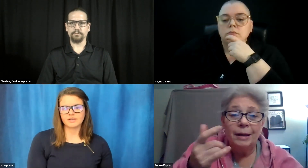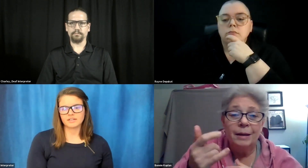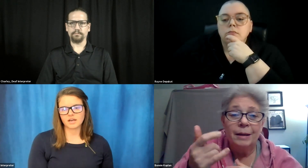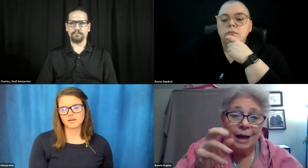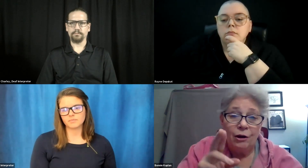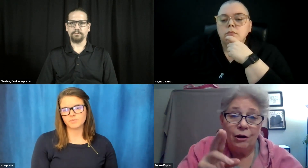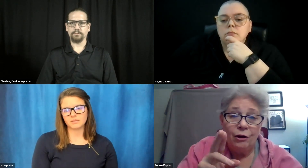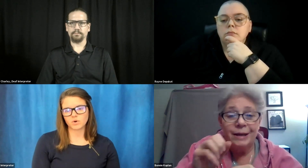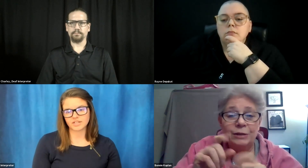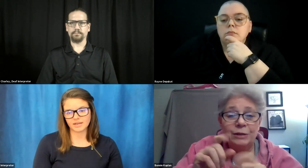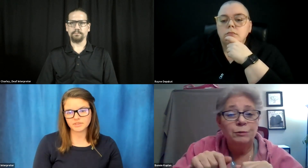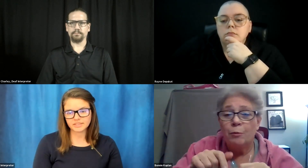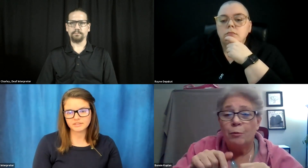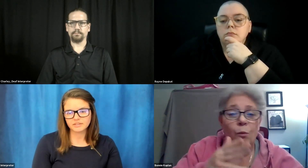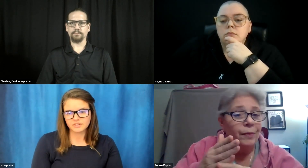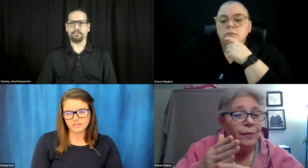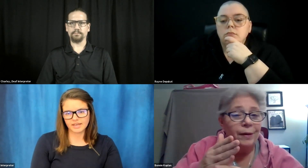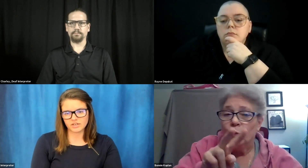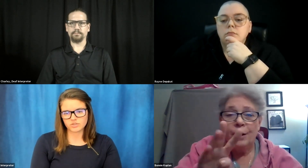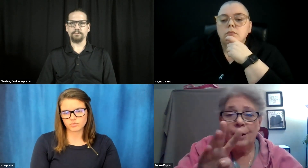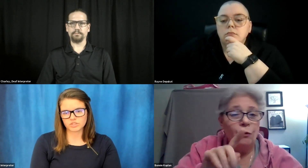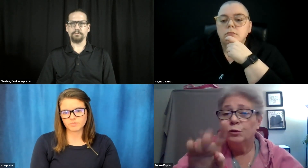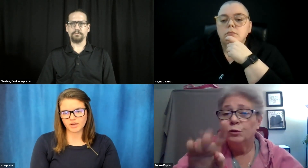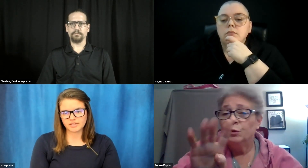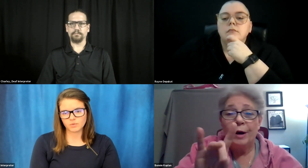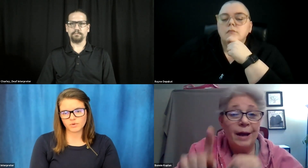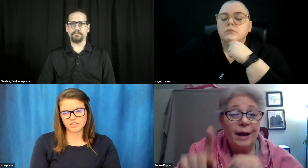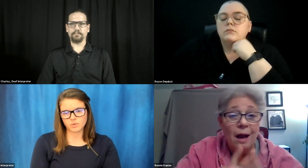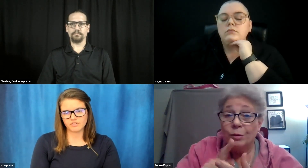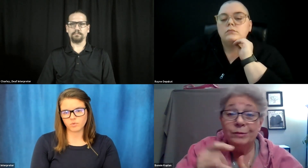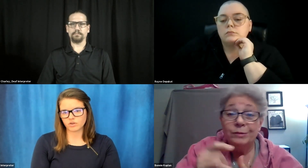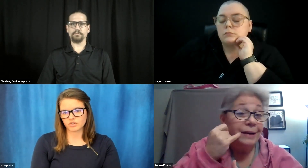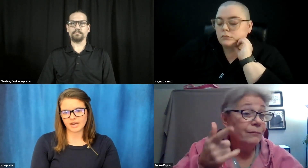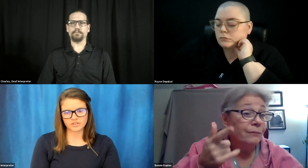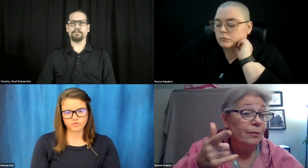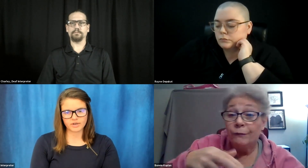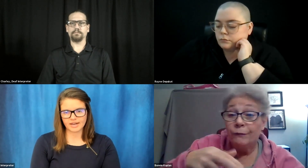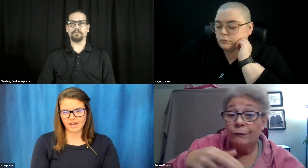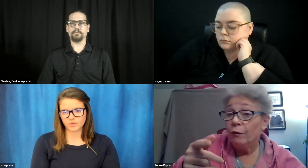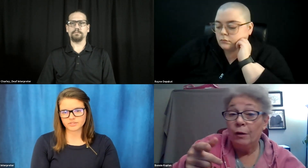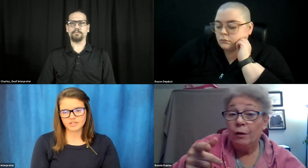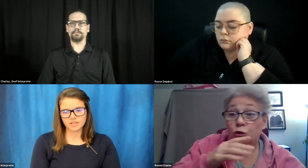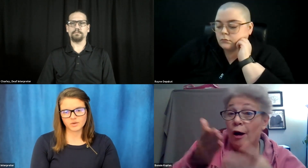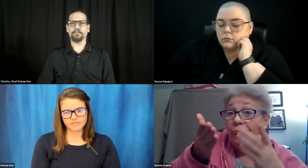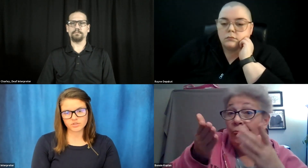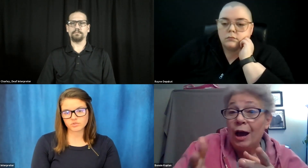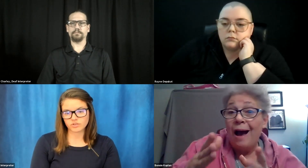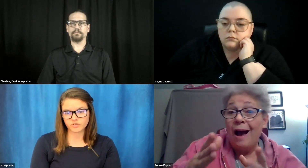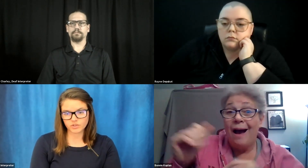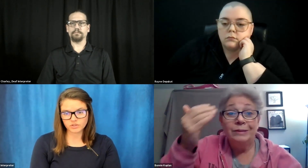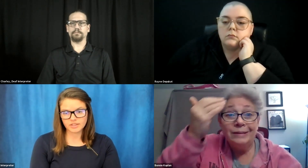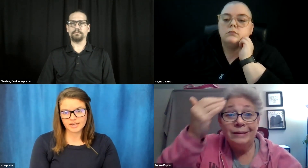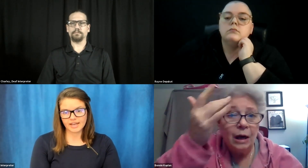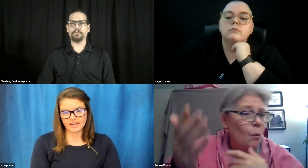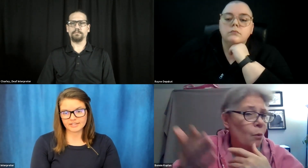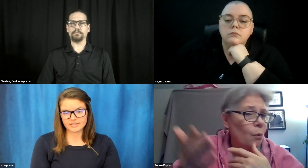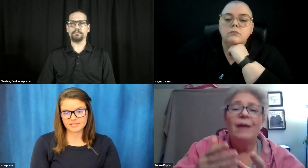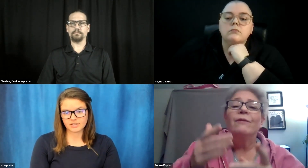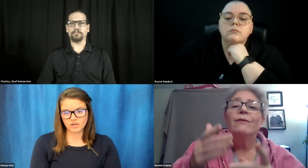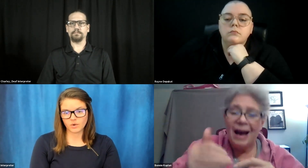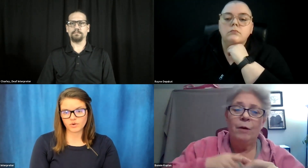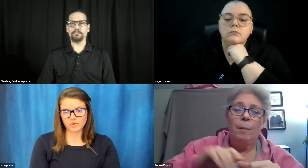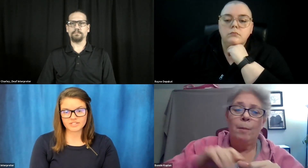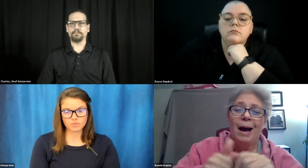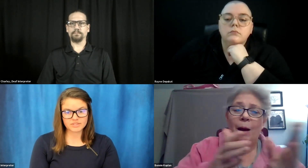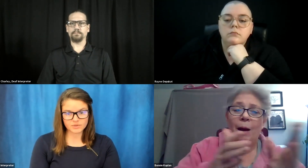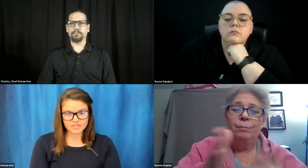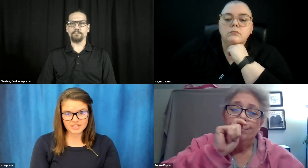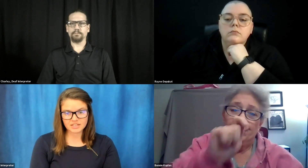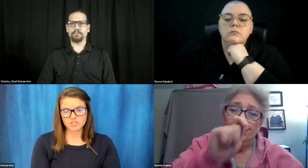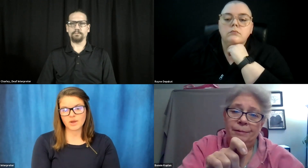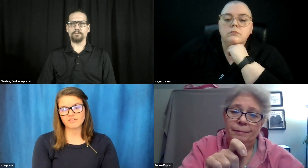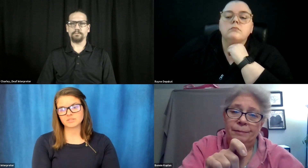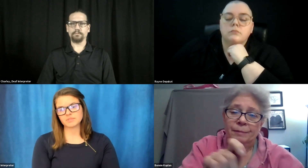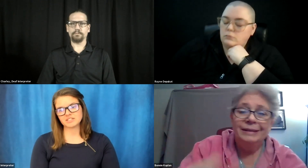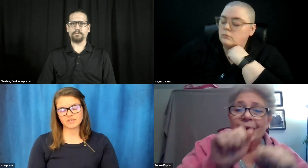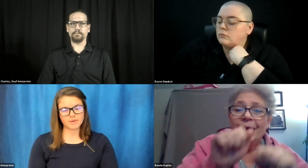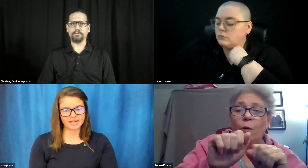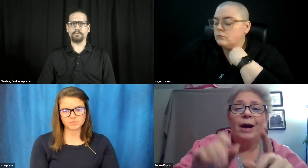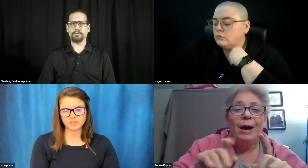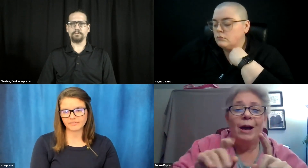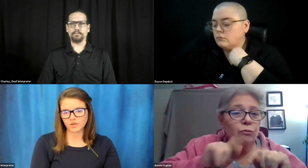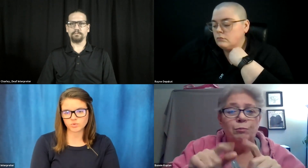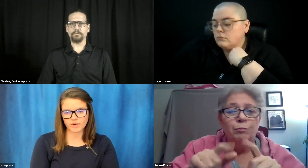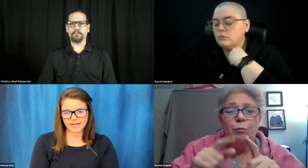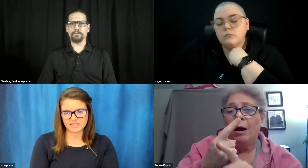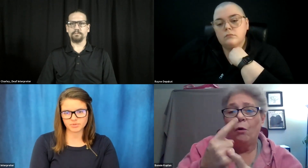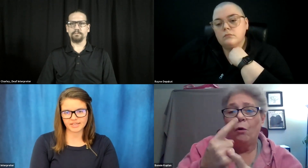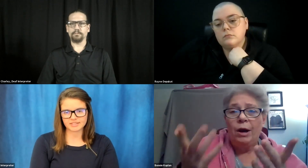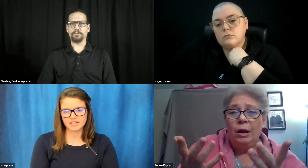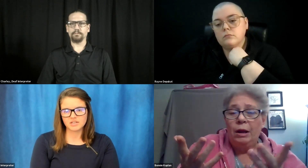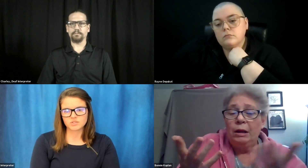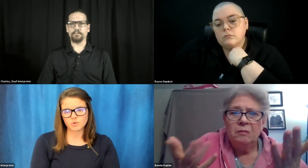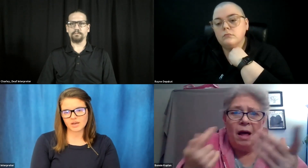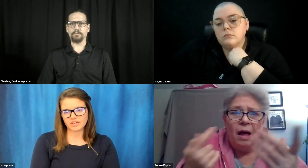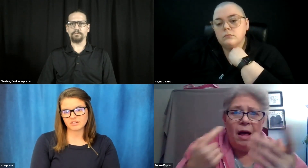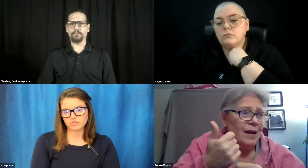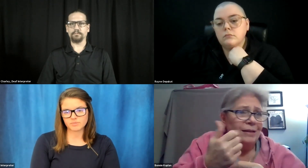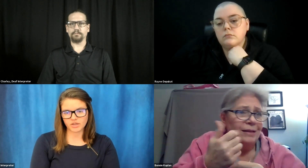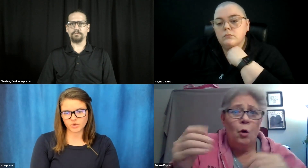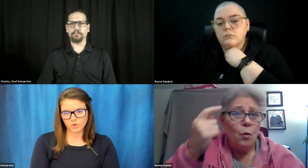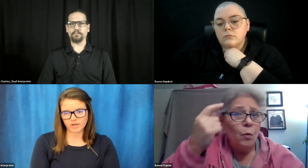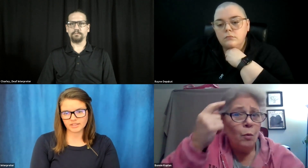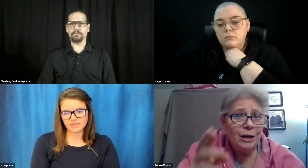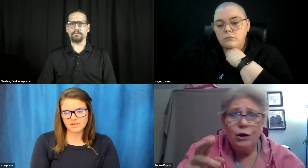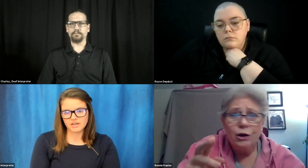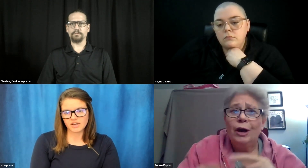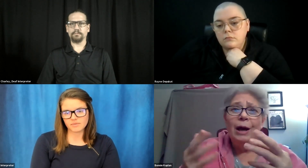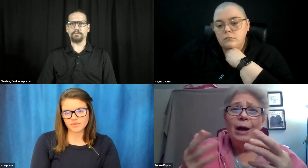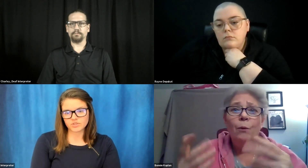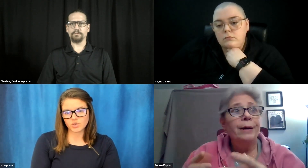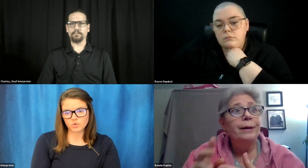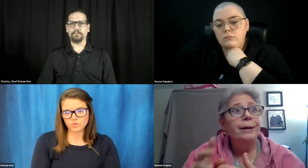I think being more timely and responding within 24 to 48 hours, you know if there's a referral and, you know, or someone's out sick to have a specific backup plan that goes right into place so that we can respond accordingly.